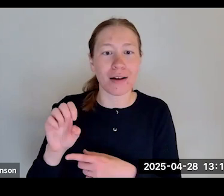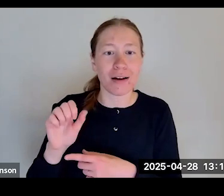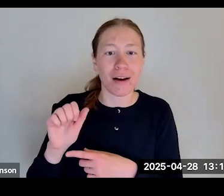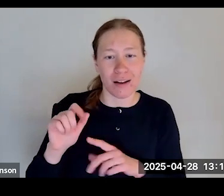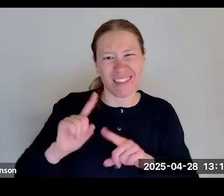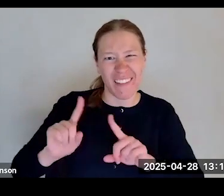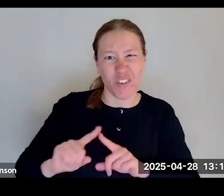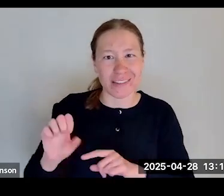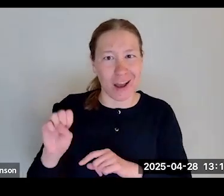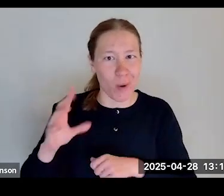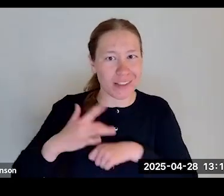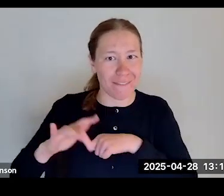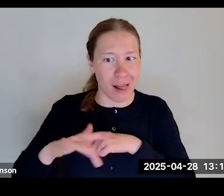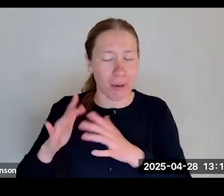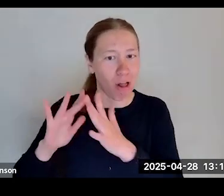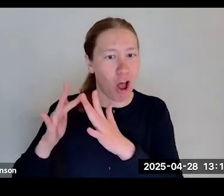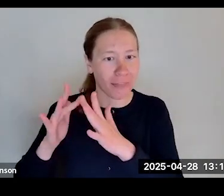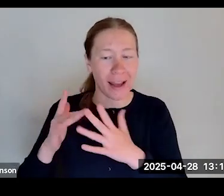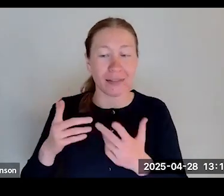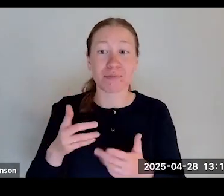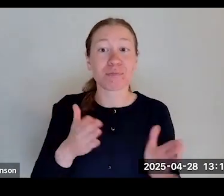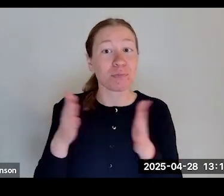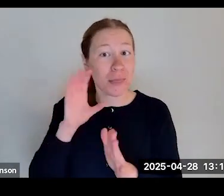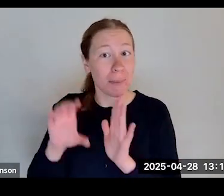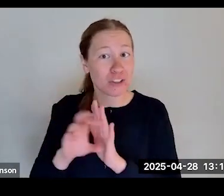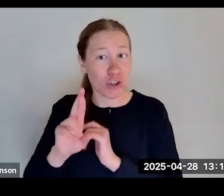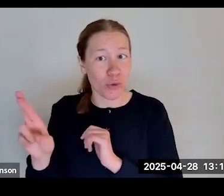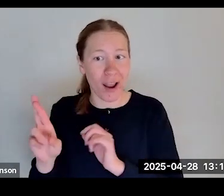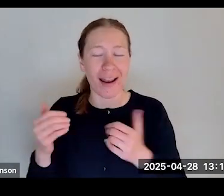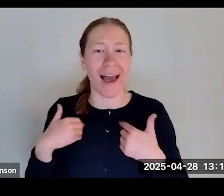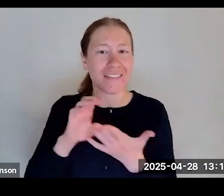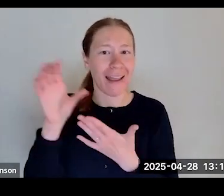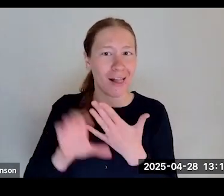and this is a visual calendar that helps depict task by task deadlines